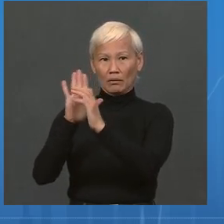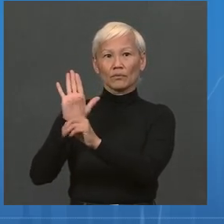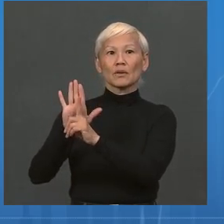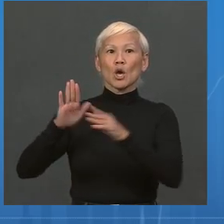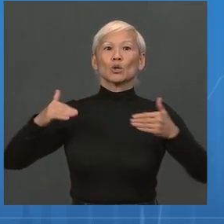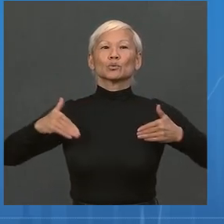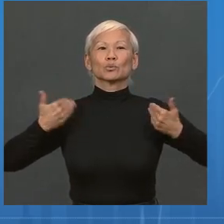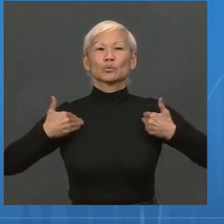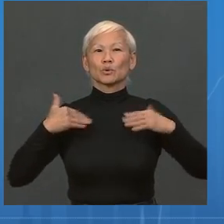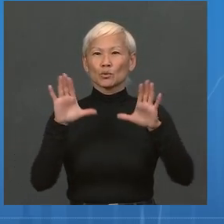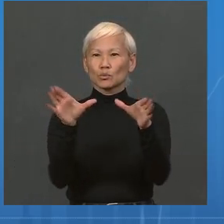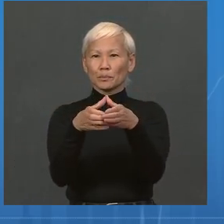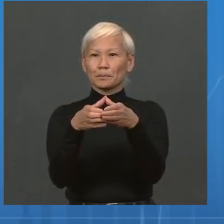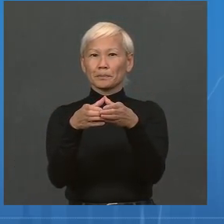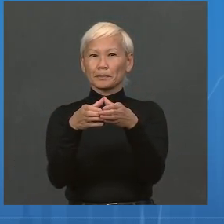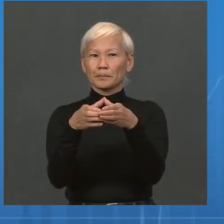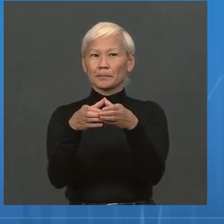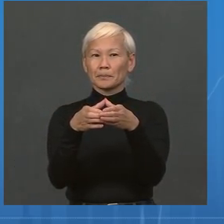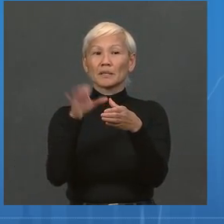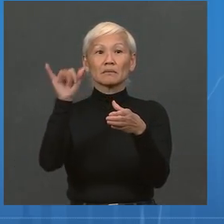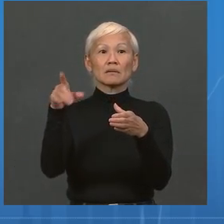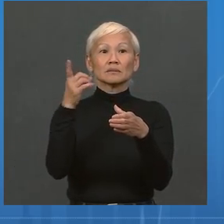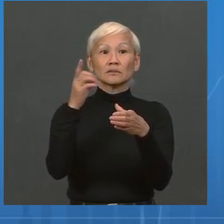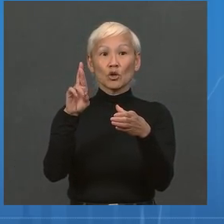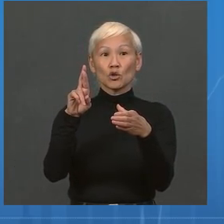such as the Dr. Seuss Museum and the Museum of Science.